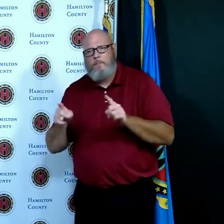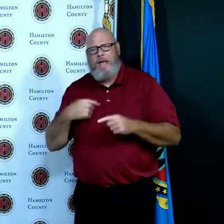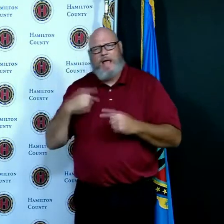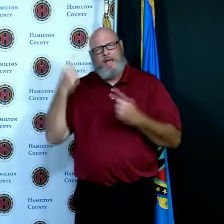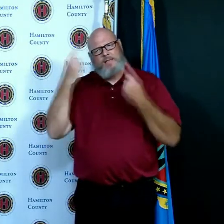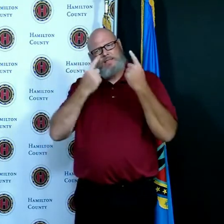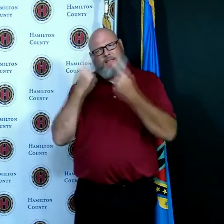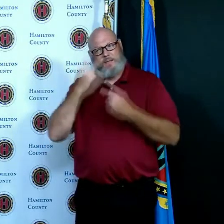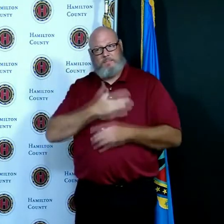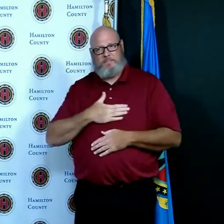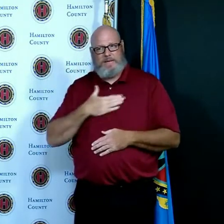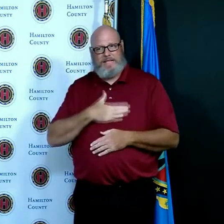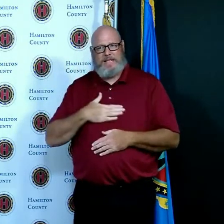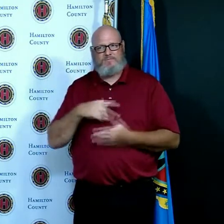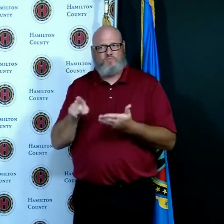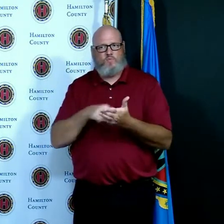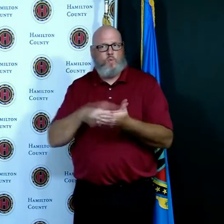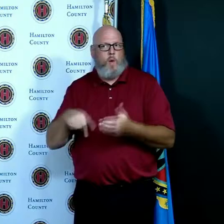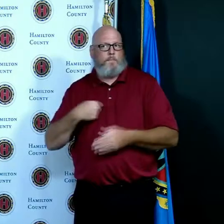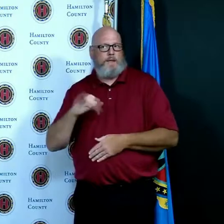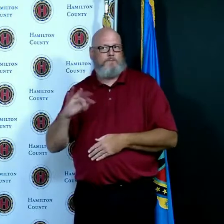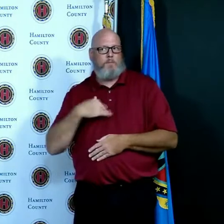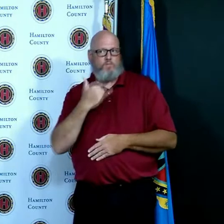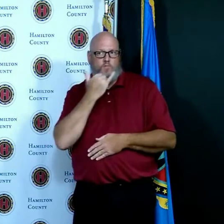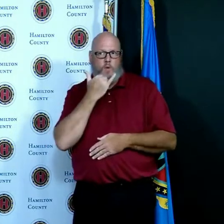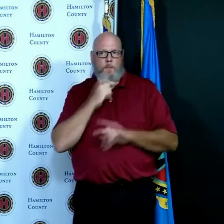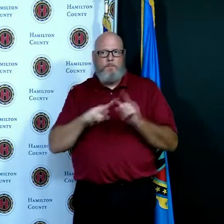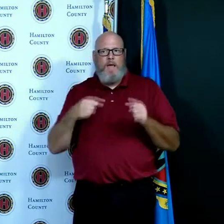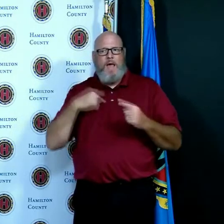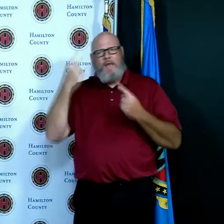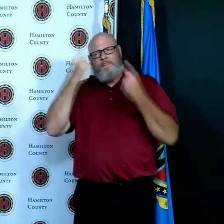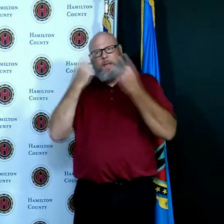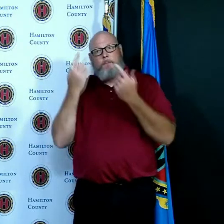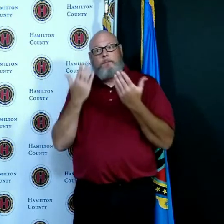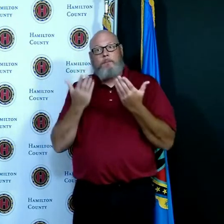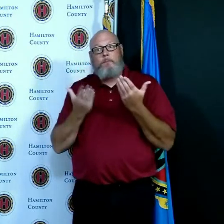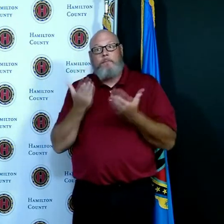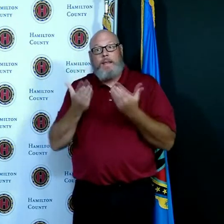I think about maybe church congregations I think about businesses that have a